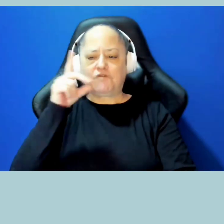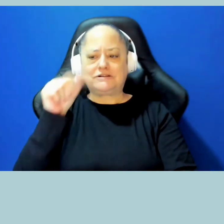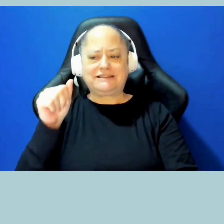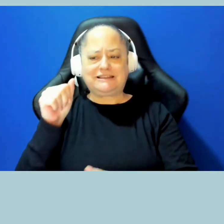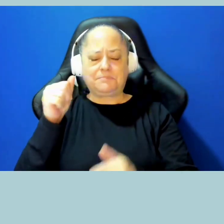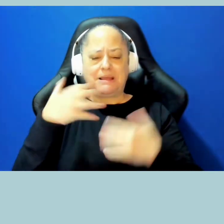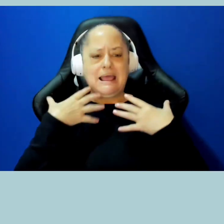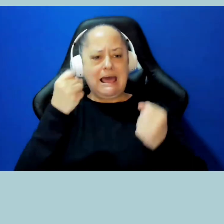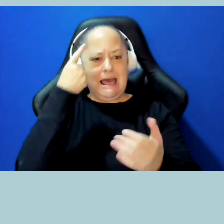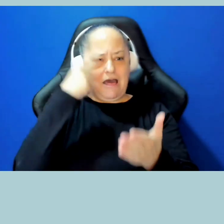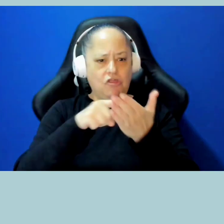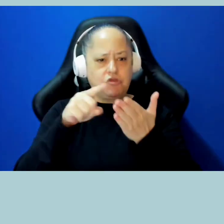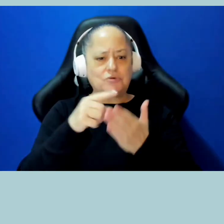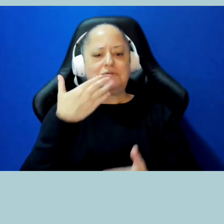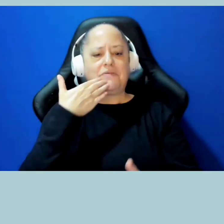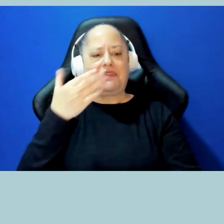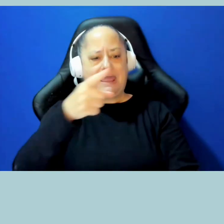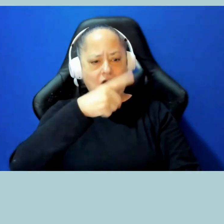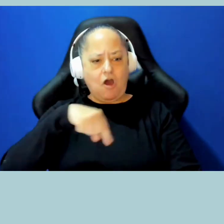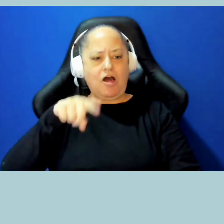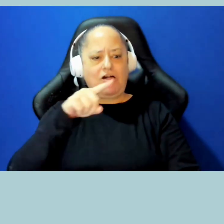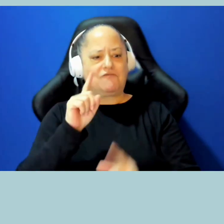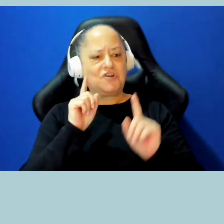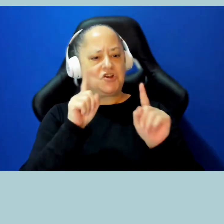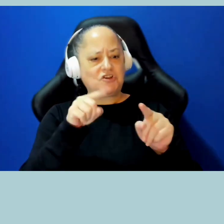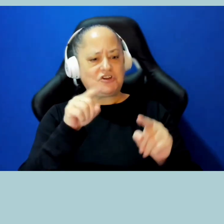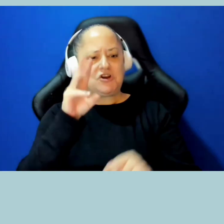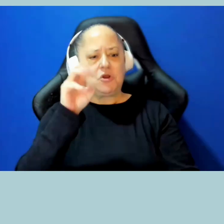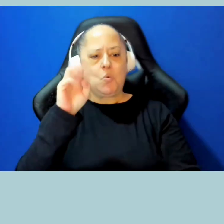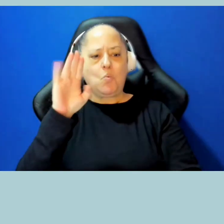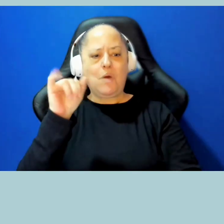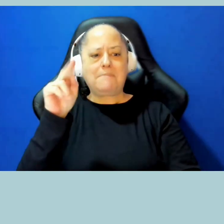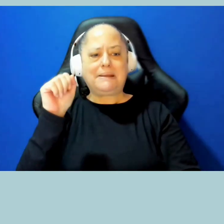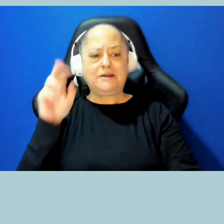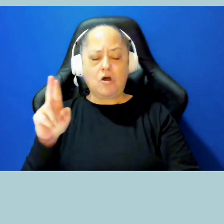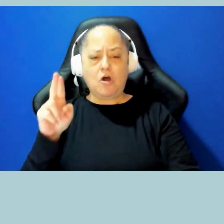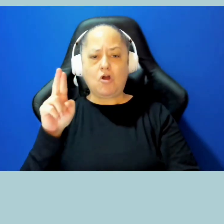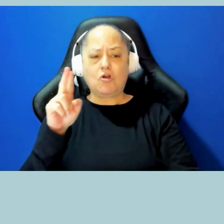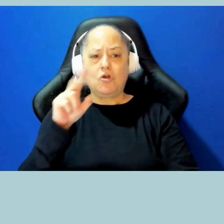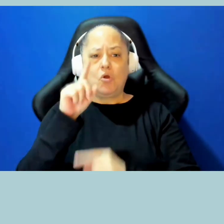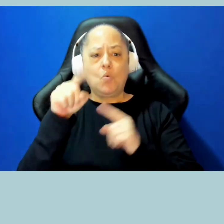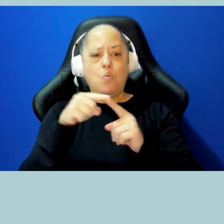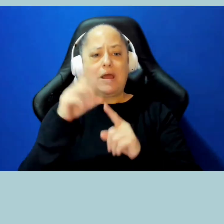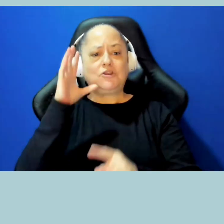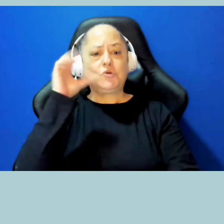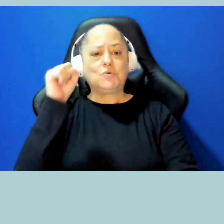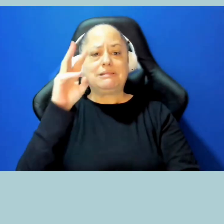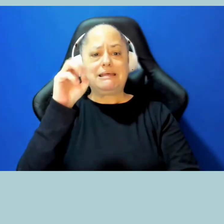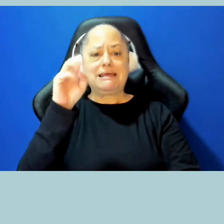want to thank all of you for attending our webinar. When you leave the webinar, you'll see a link to